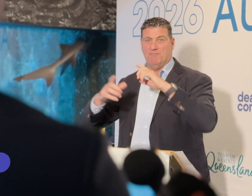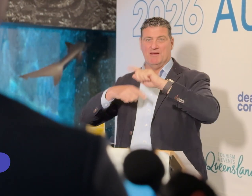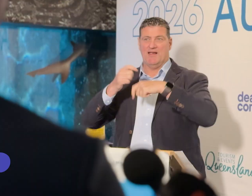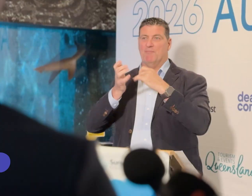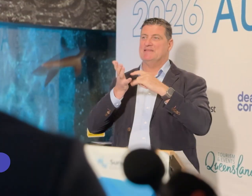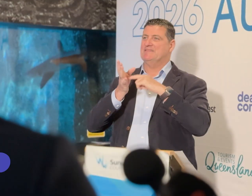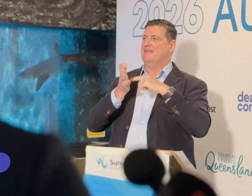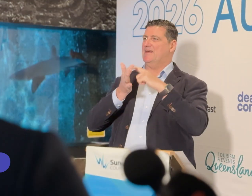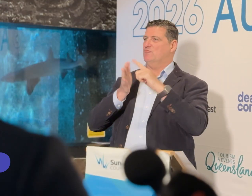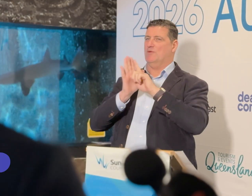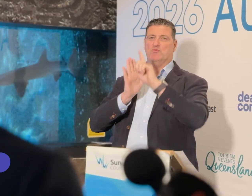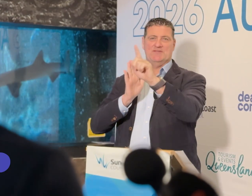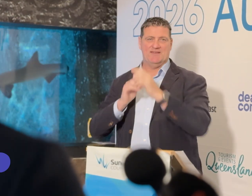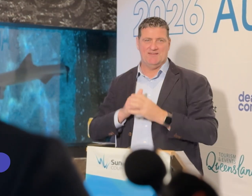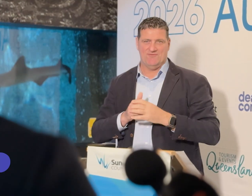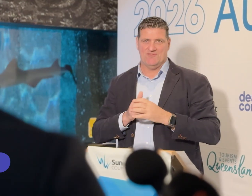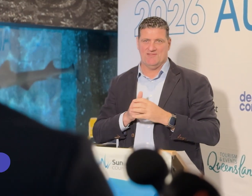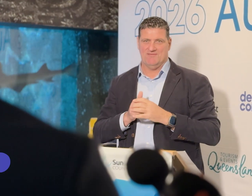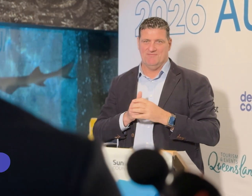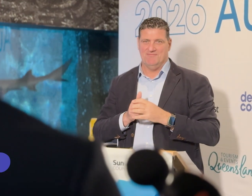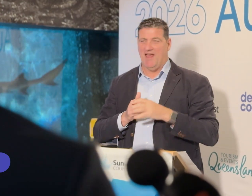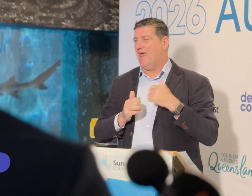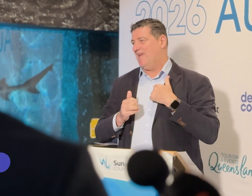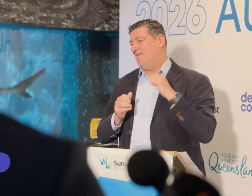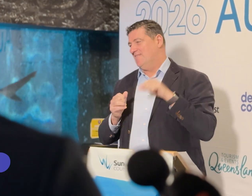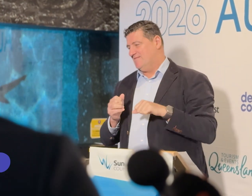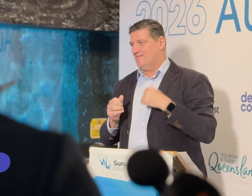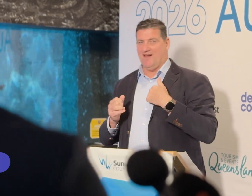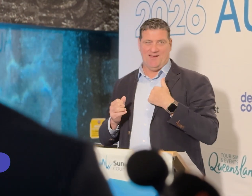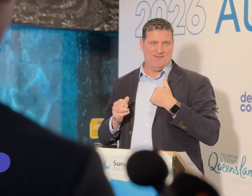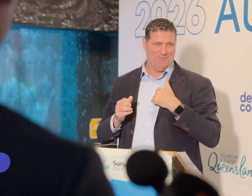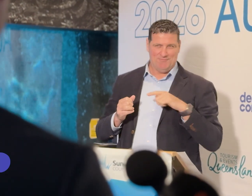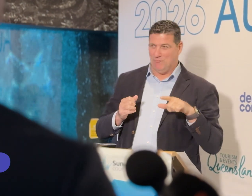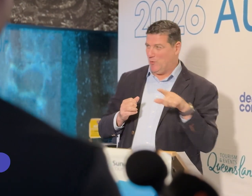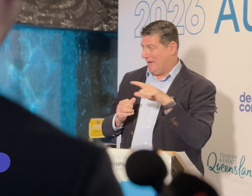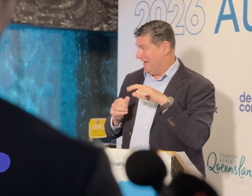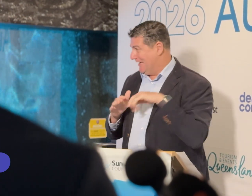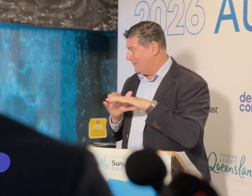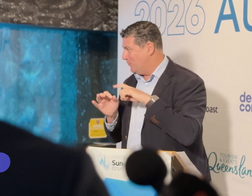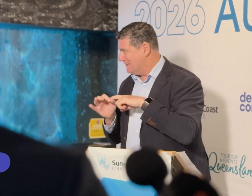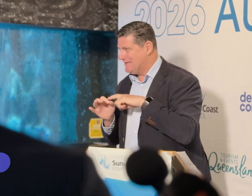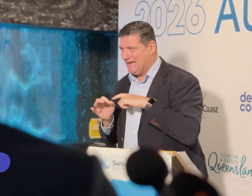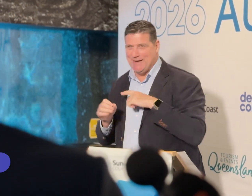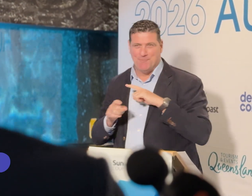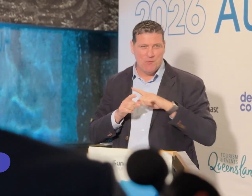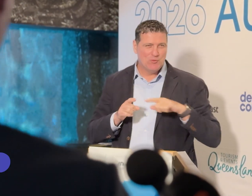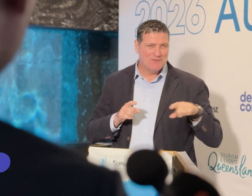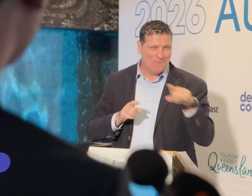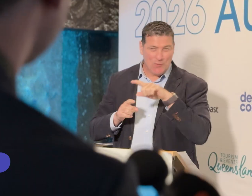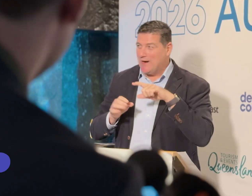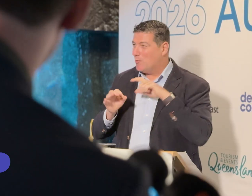to become state representatives, to compete at the Games. We are in Queensland, most of all in attendance are Queenslanders,